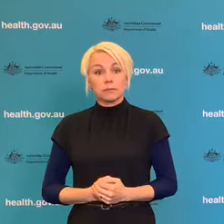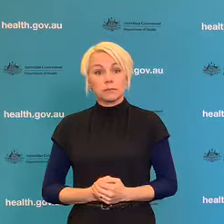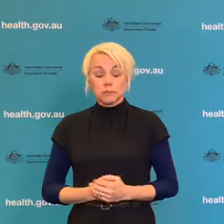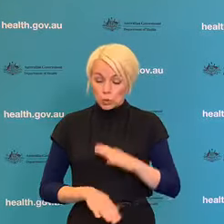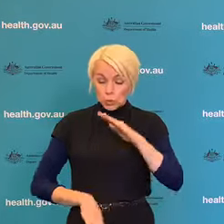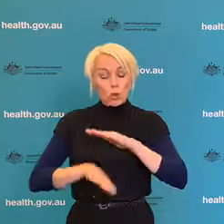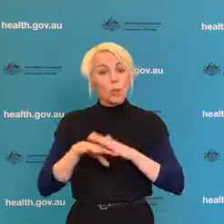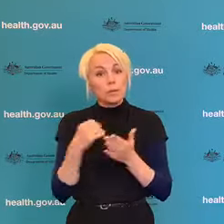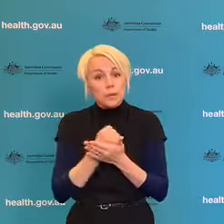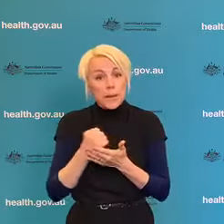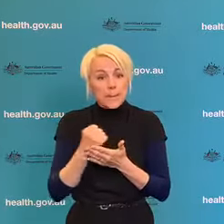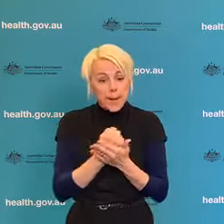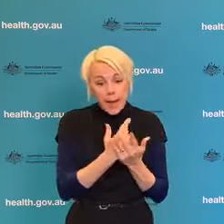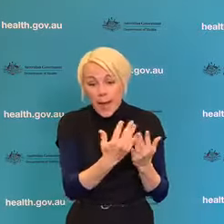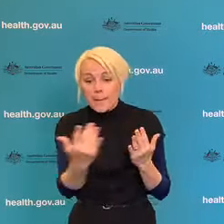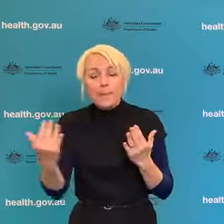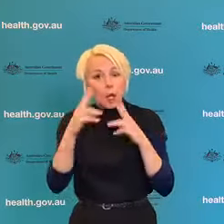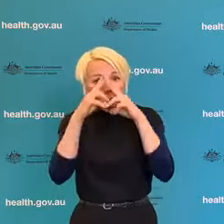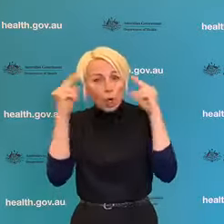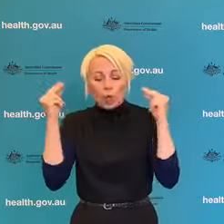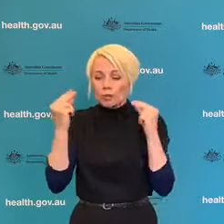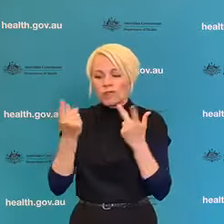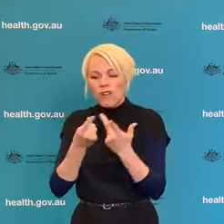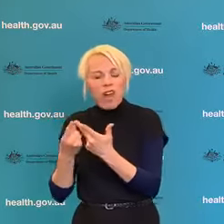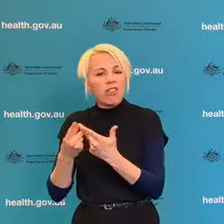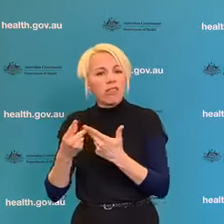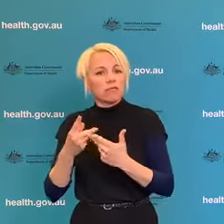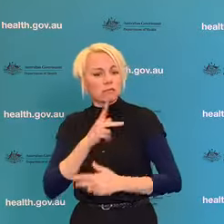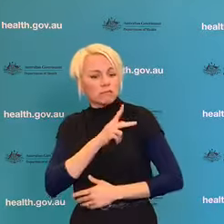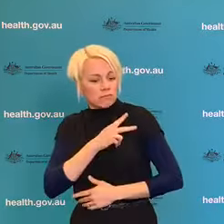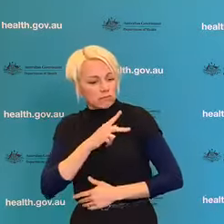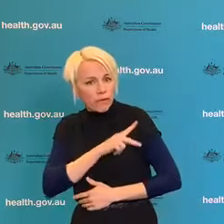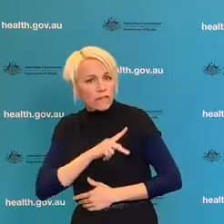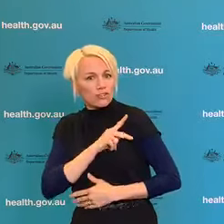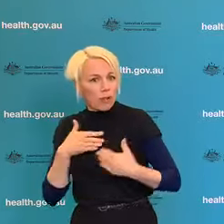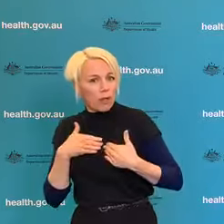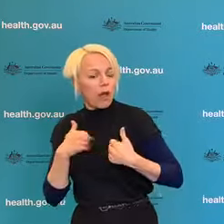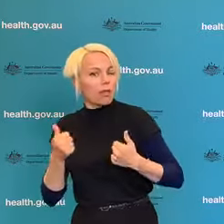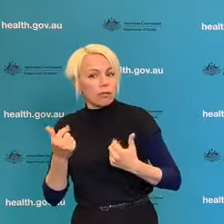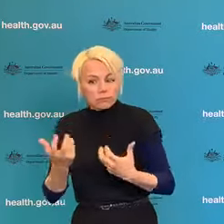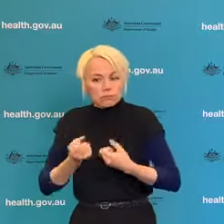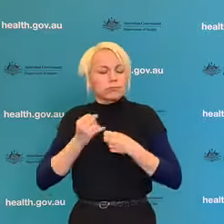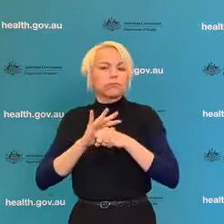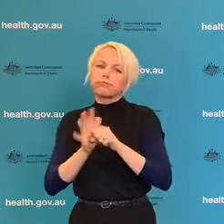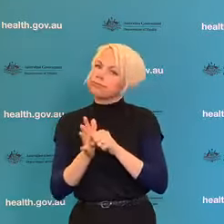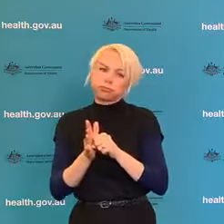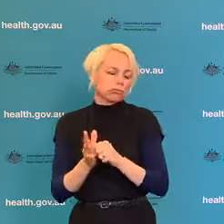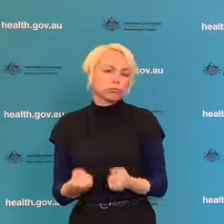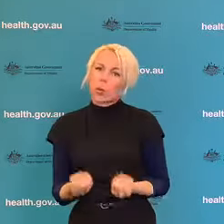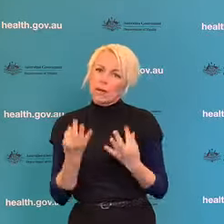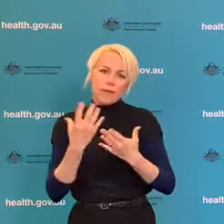across Australia who have tested positive. We can provide that to you and probably, as best we can, a breakdown